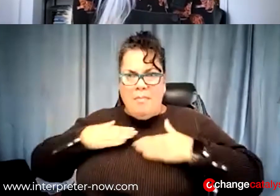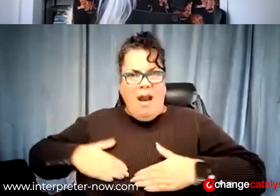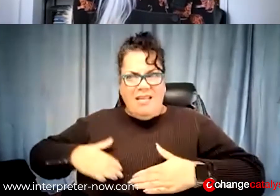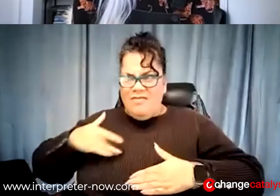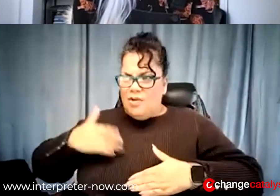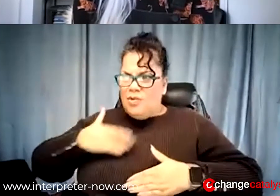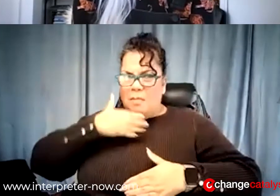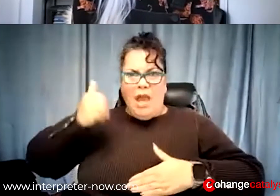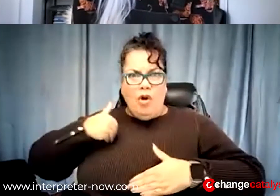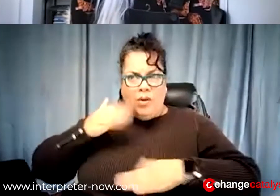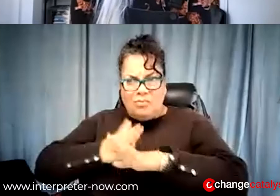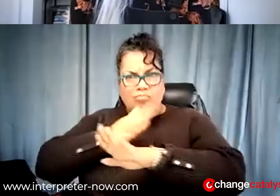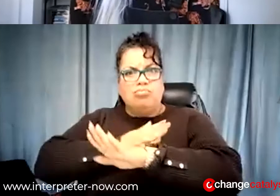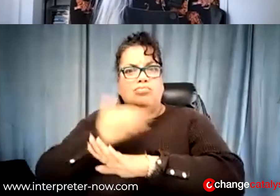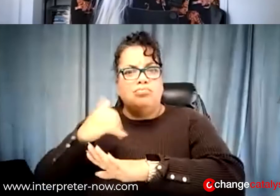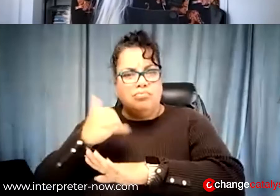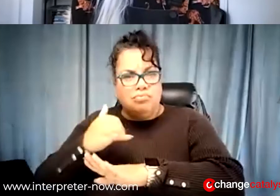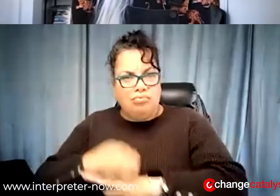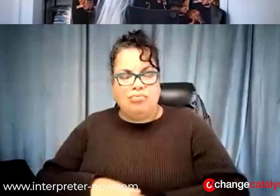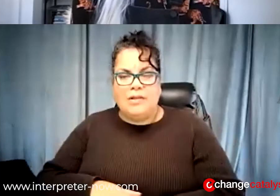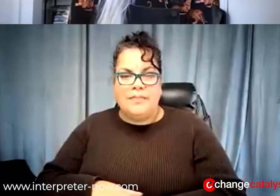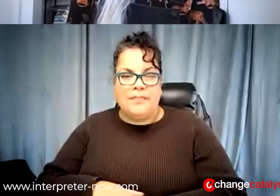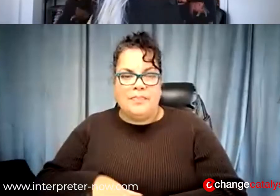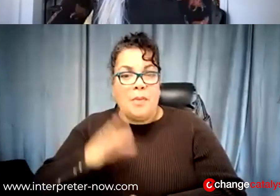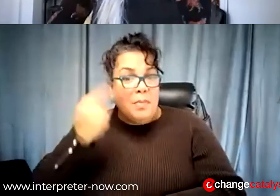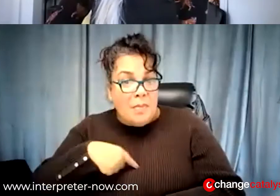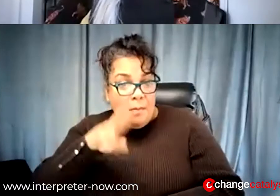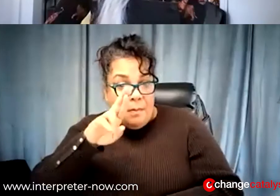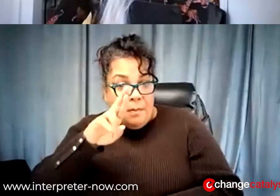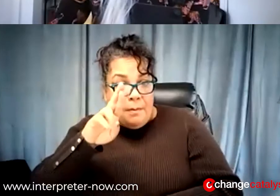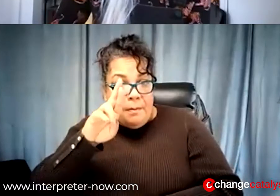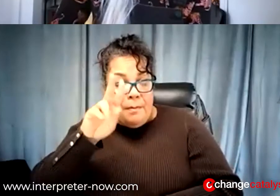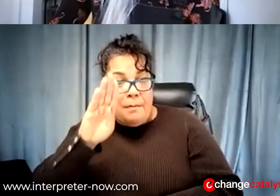I mean, they're not favorites, but a shining example that I haven't thought of?